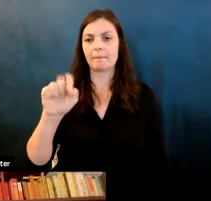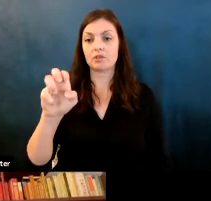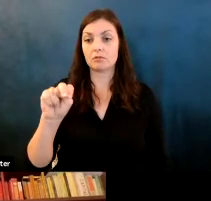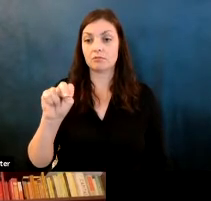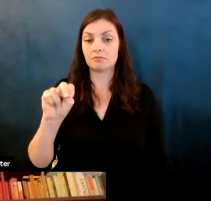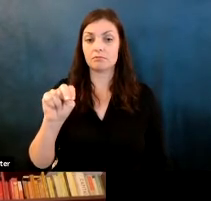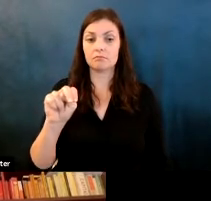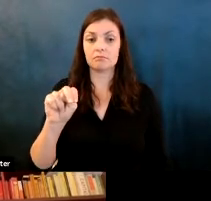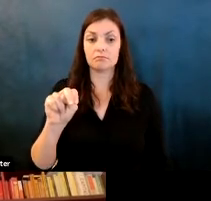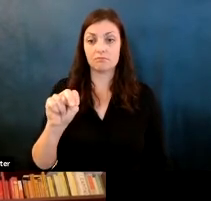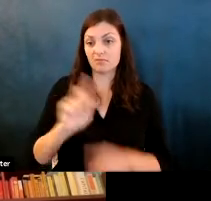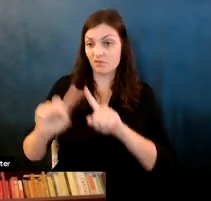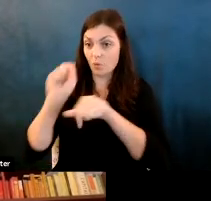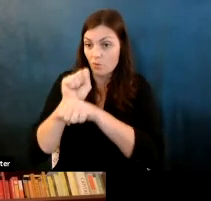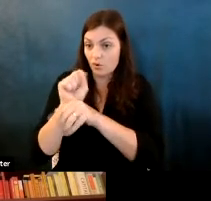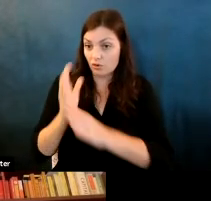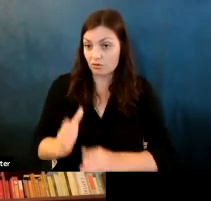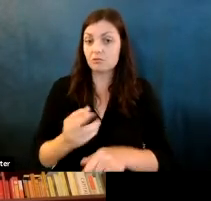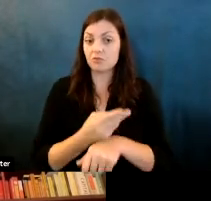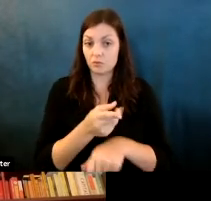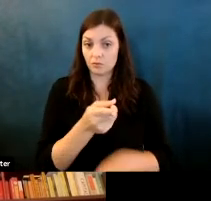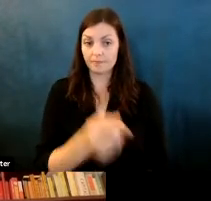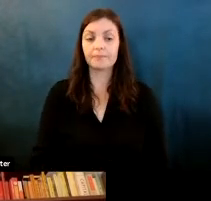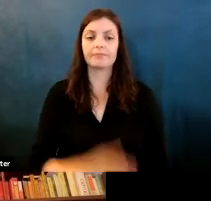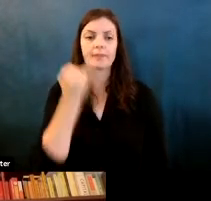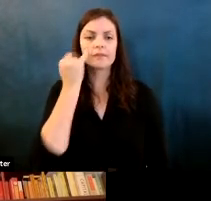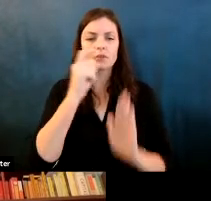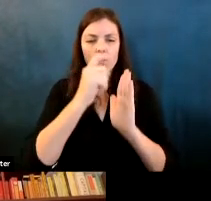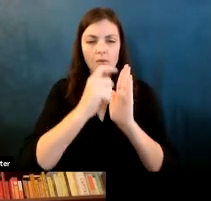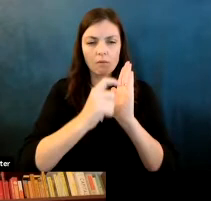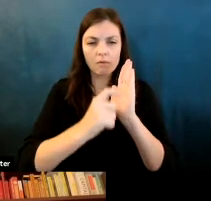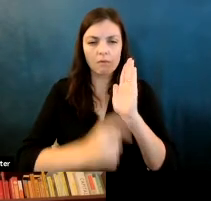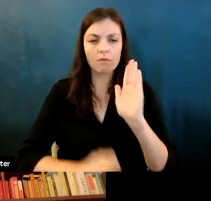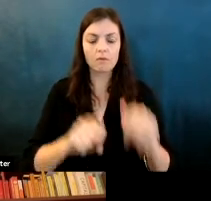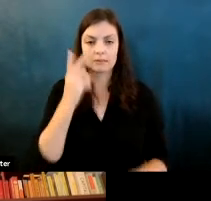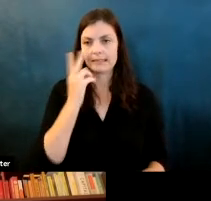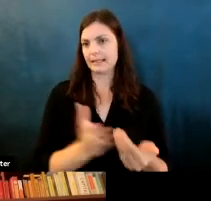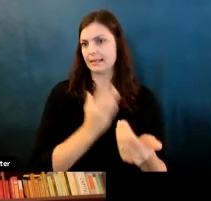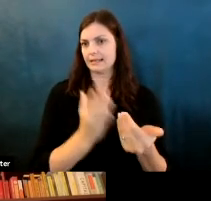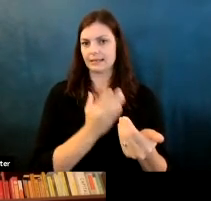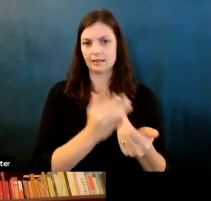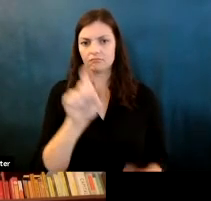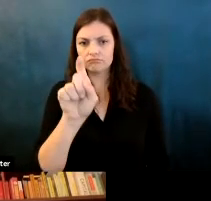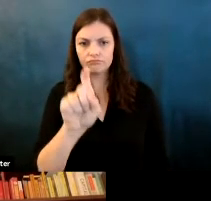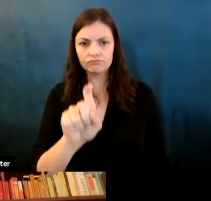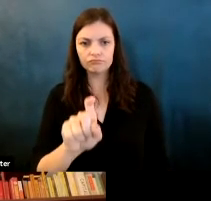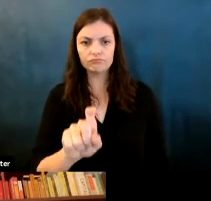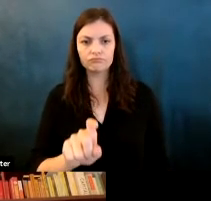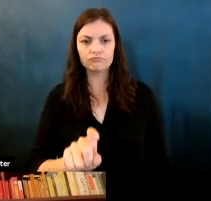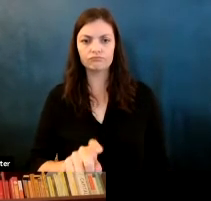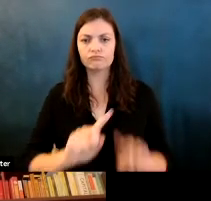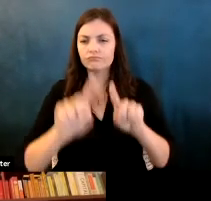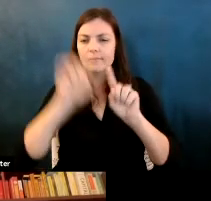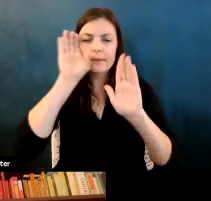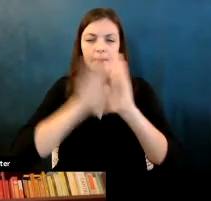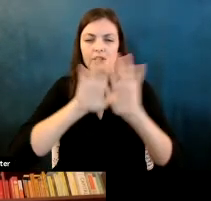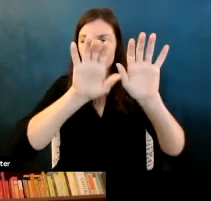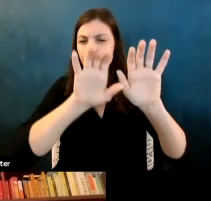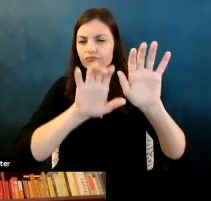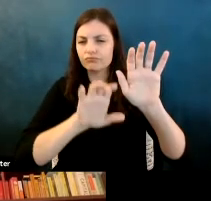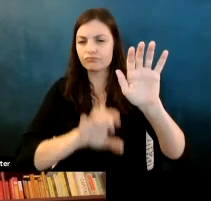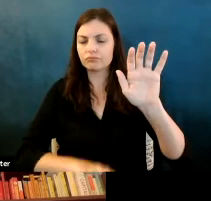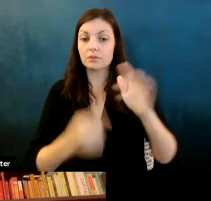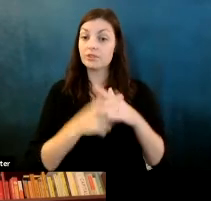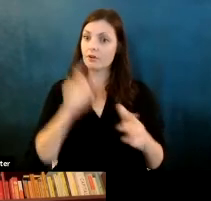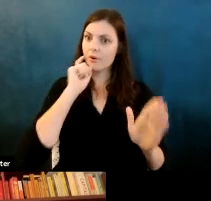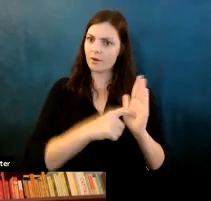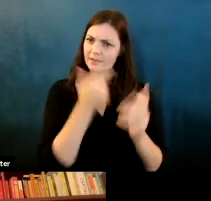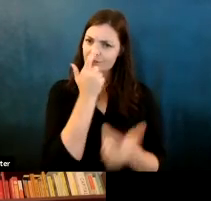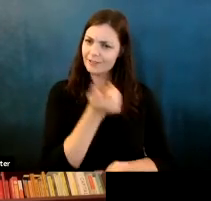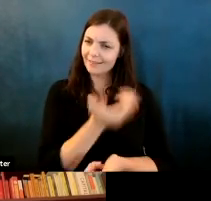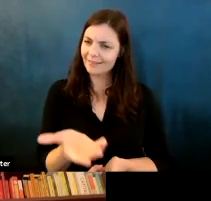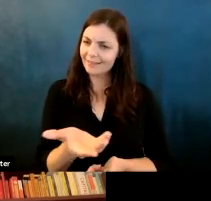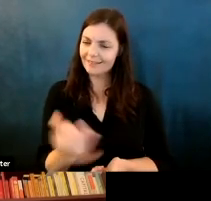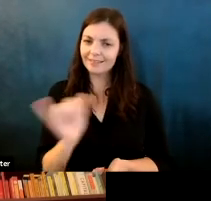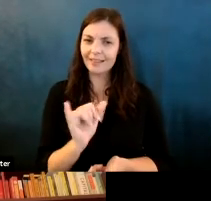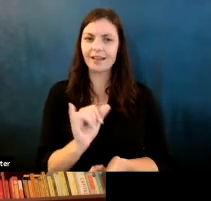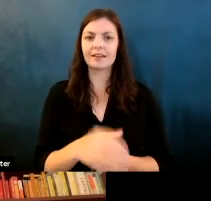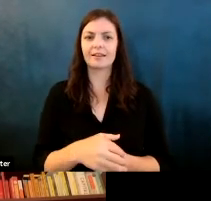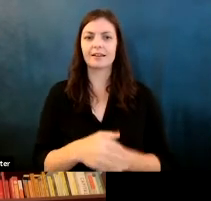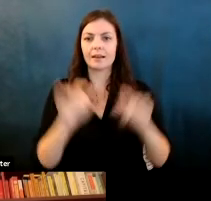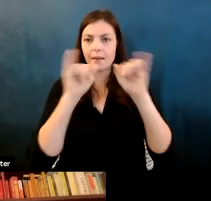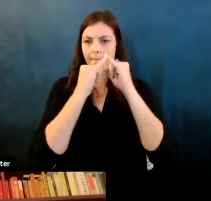Fernanda Viegas: bye workers so, in fact, if I scroll down, you can see that I can very easily scroll down through the images, you also start to notice interesting things like, for instance, there are bounding boxes right, so these.